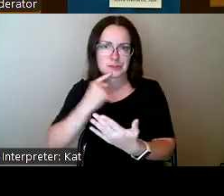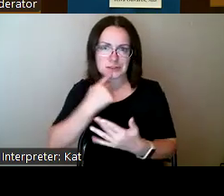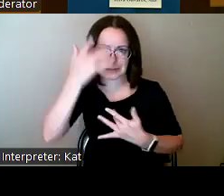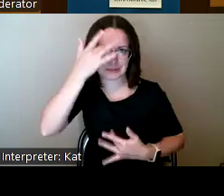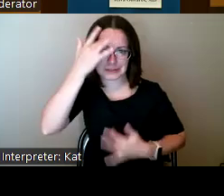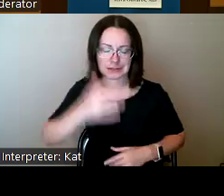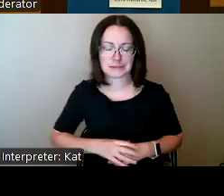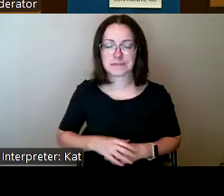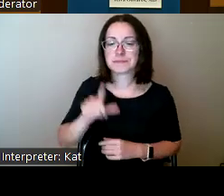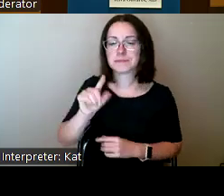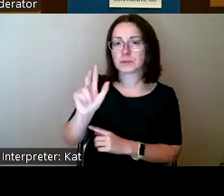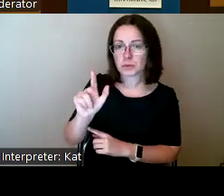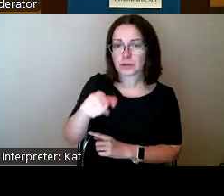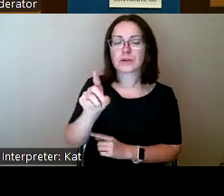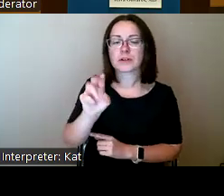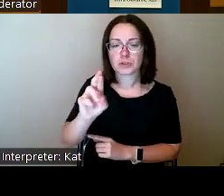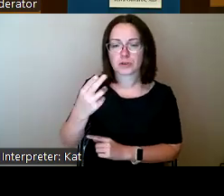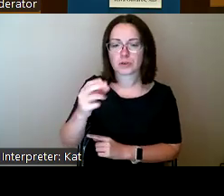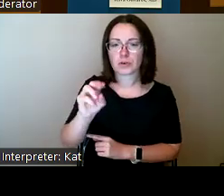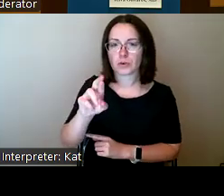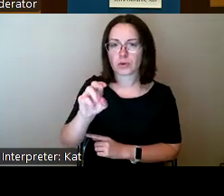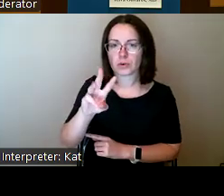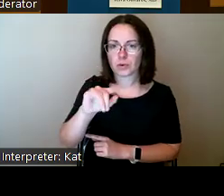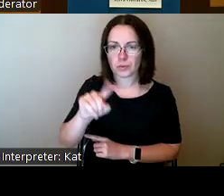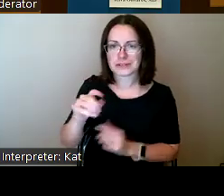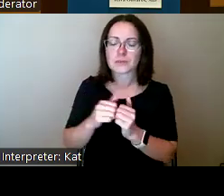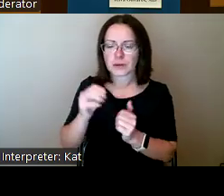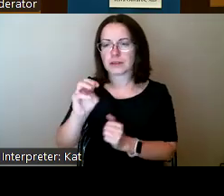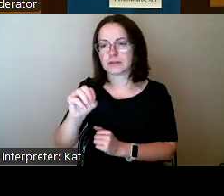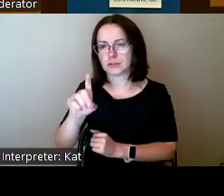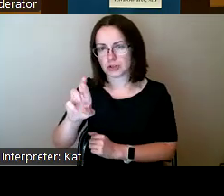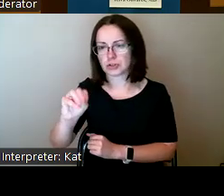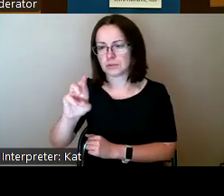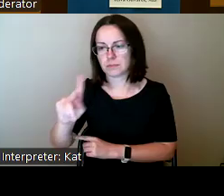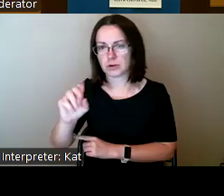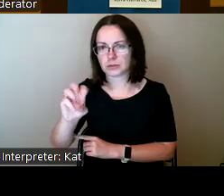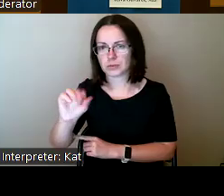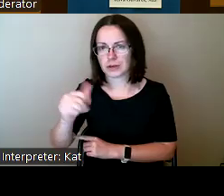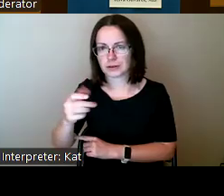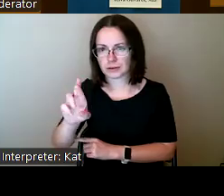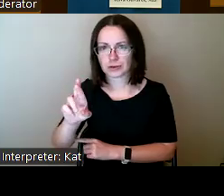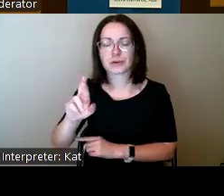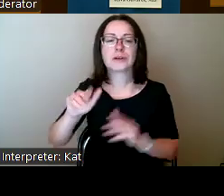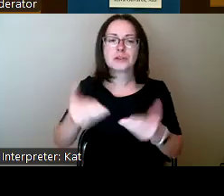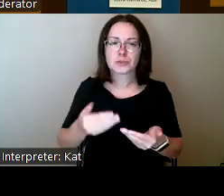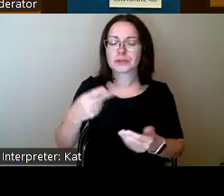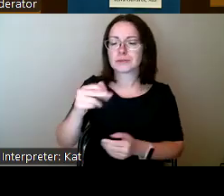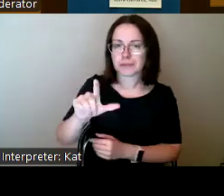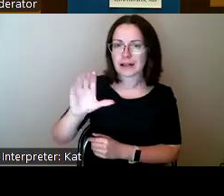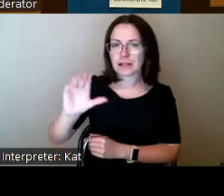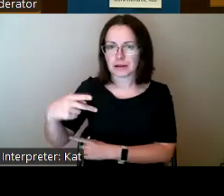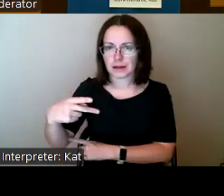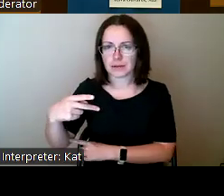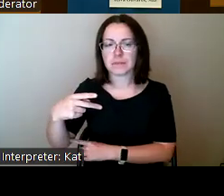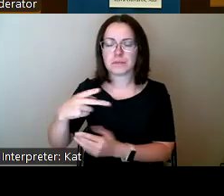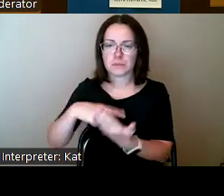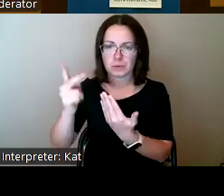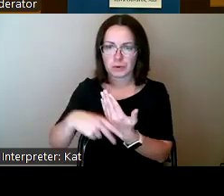Dr. Horowitz with Dr. Mark Swagger uh introduced the PALCAP program at UR medicine. Among it is